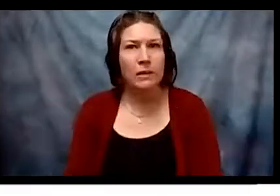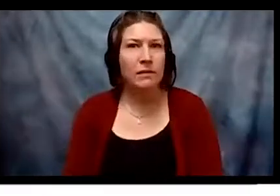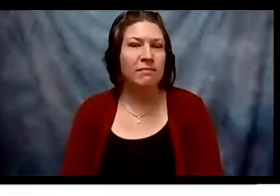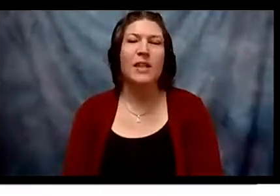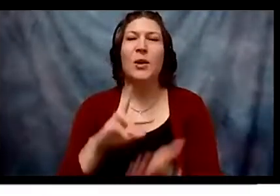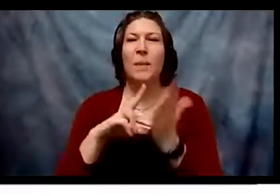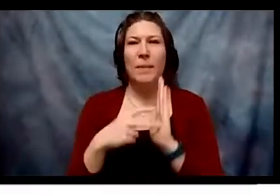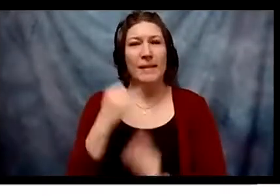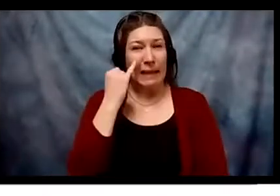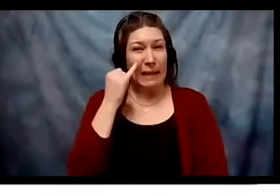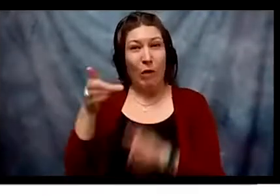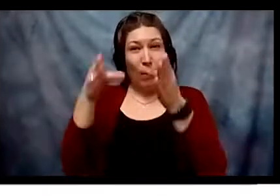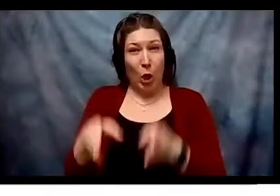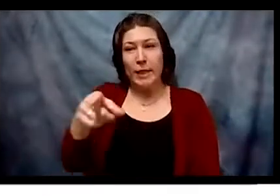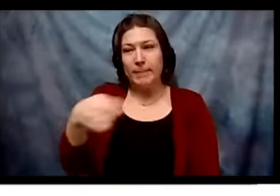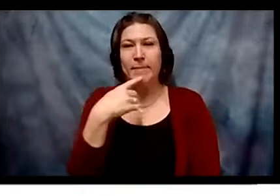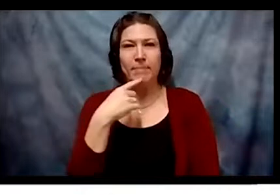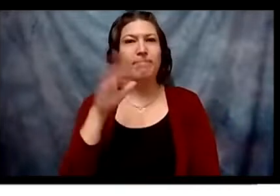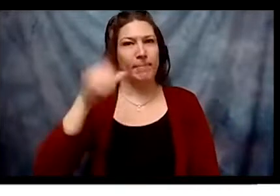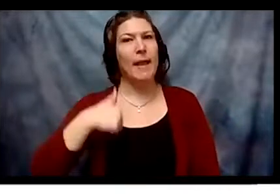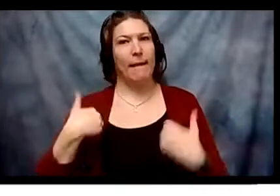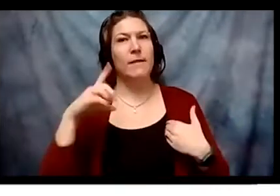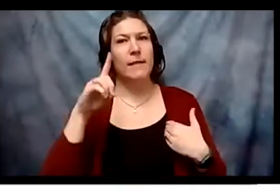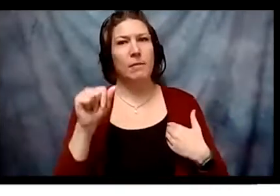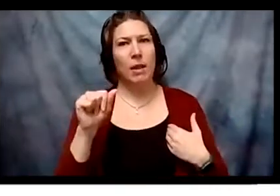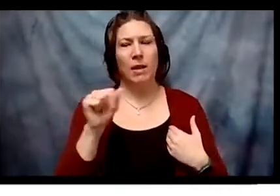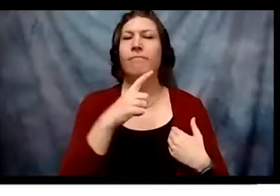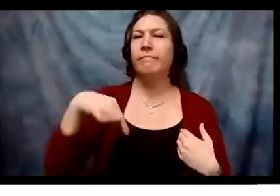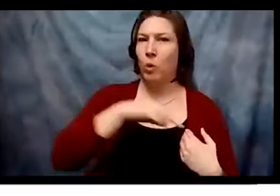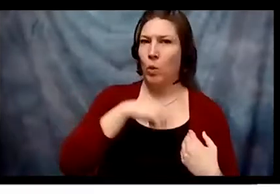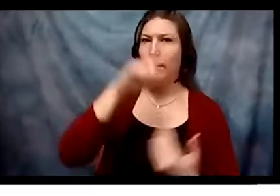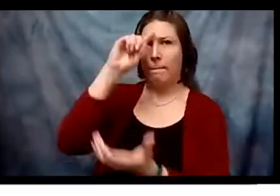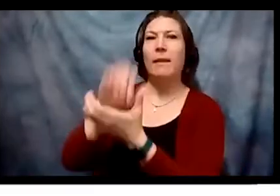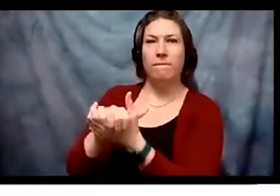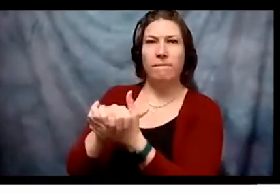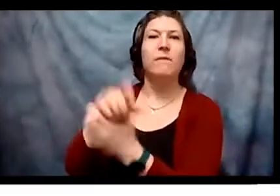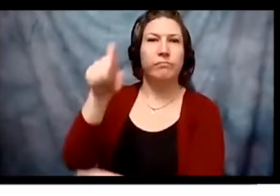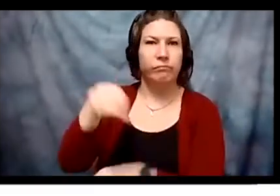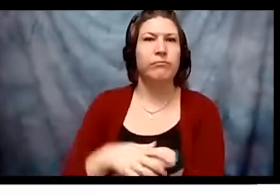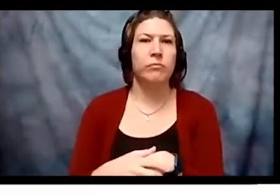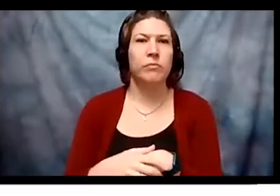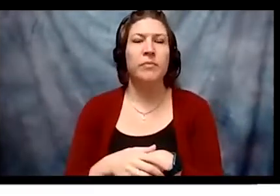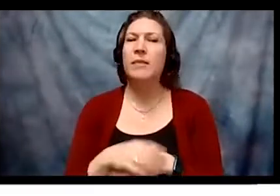someone when they tell you they have a disability. Types of disability can be chronic illness like